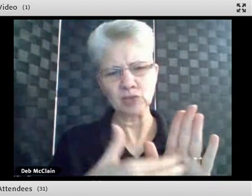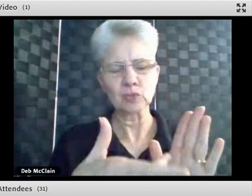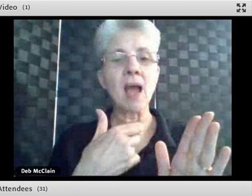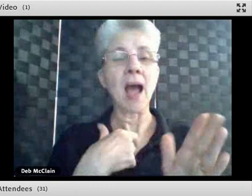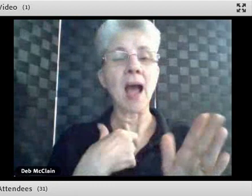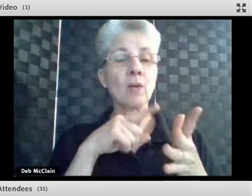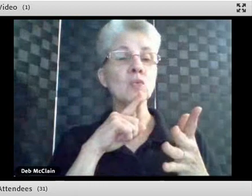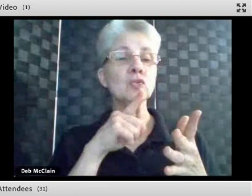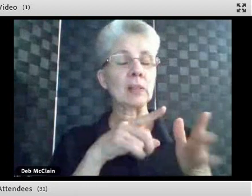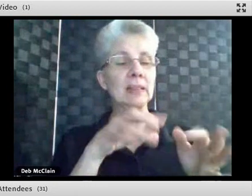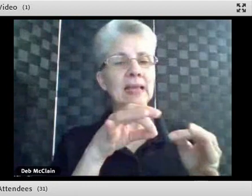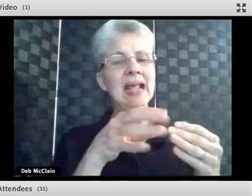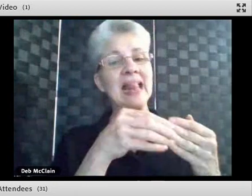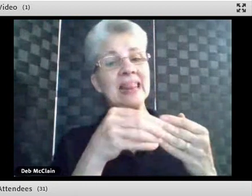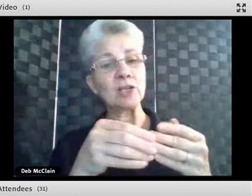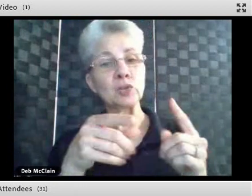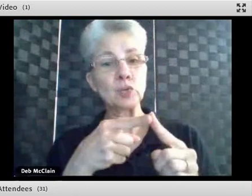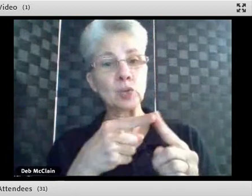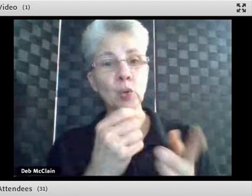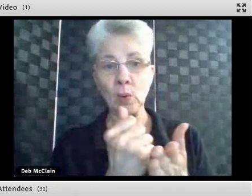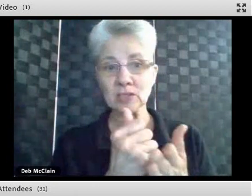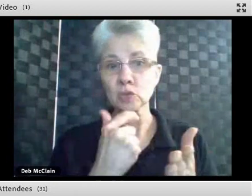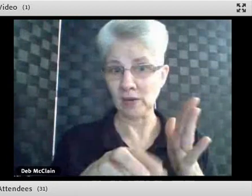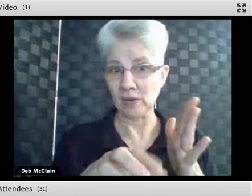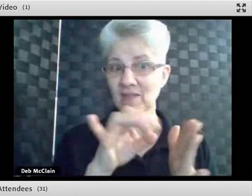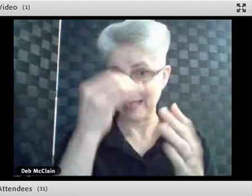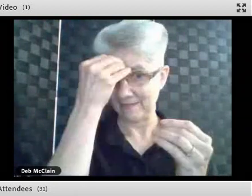I'll certainly point you towards resources where you could find that information,